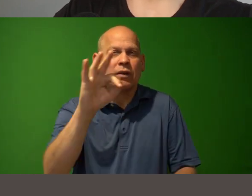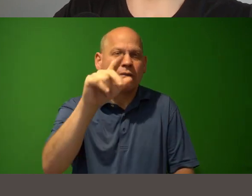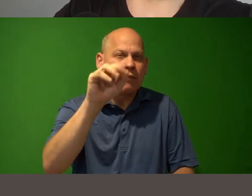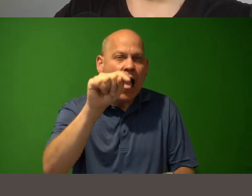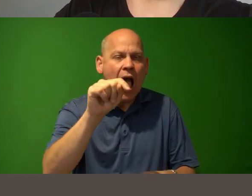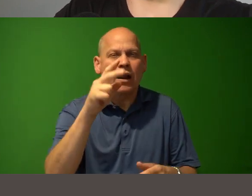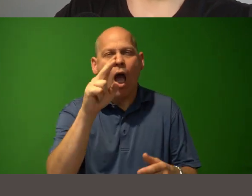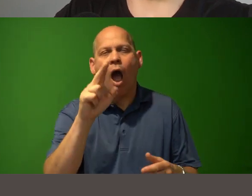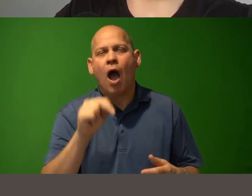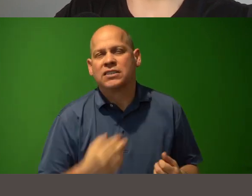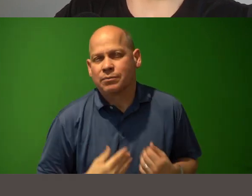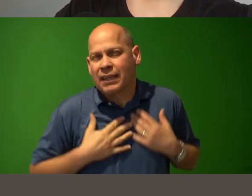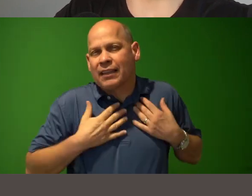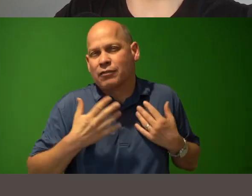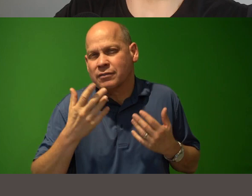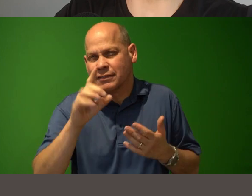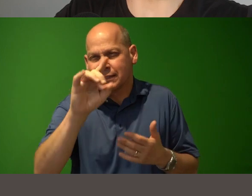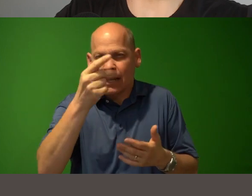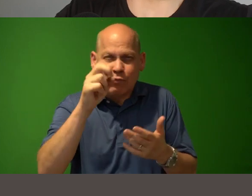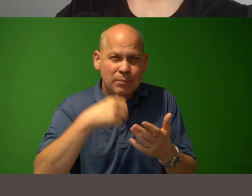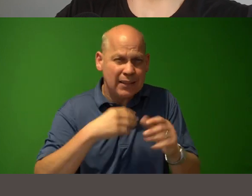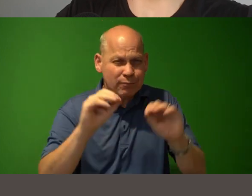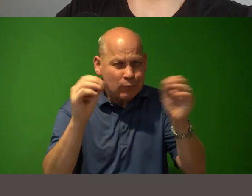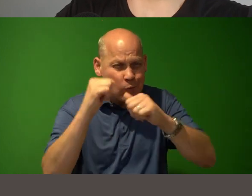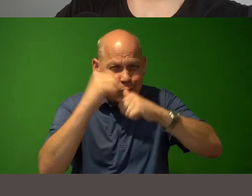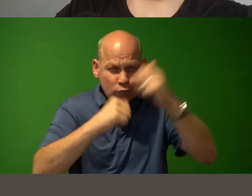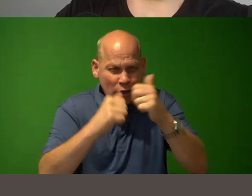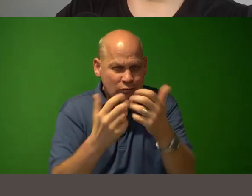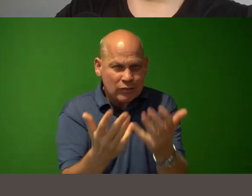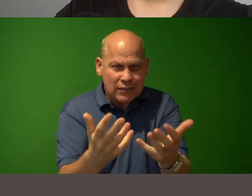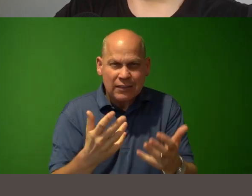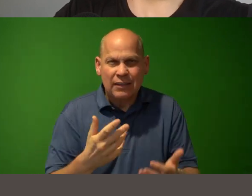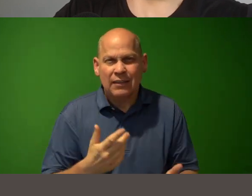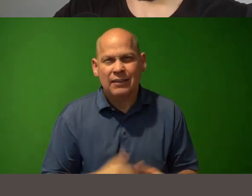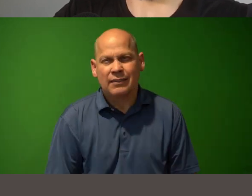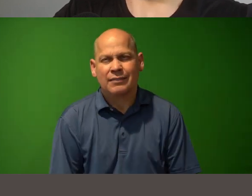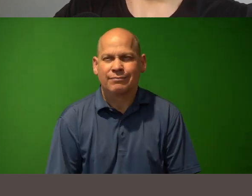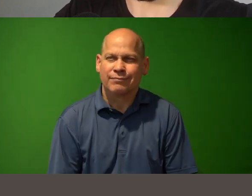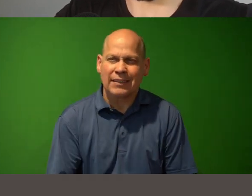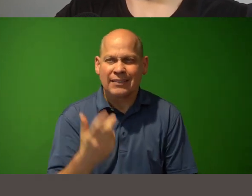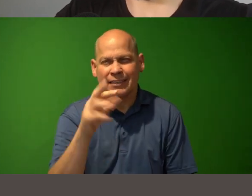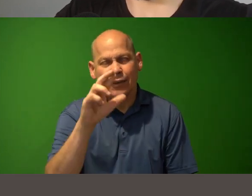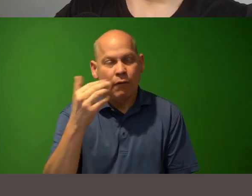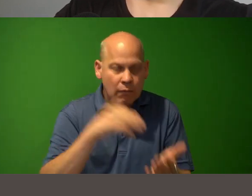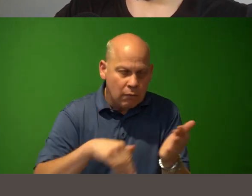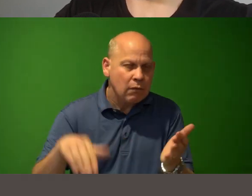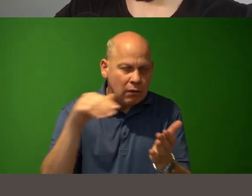diagrams that don't really have a structure to them, repetitive kind of examples where